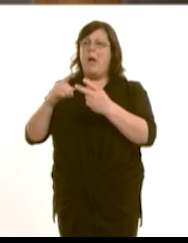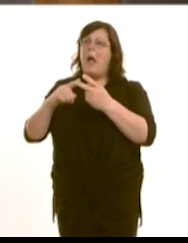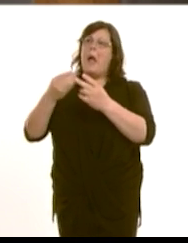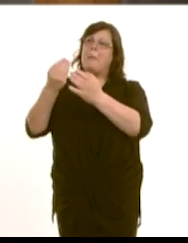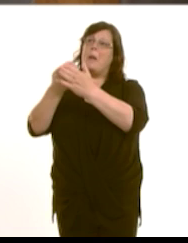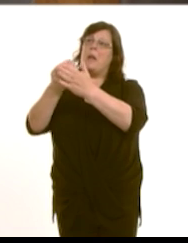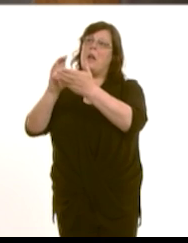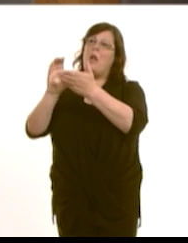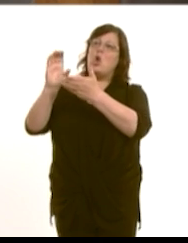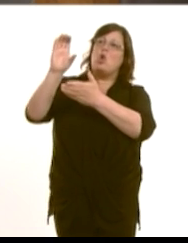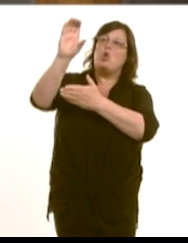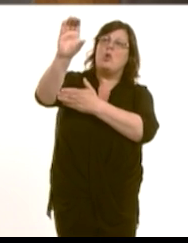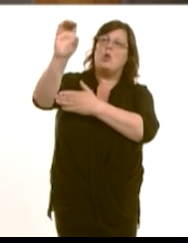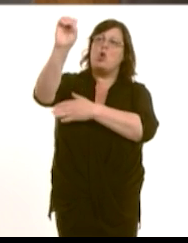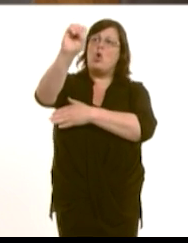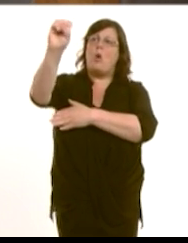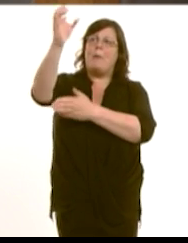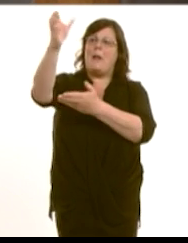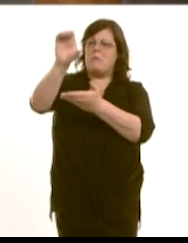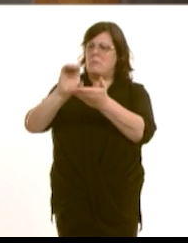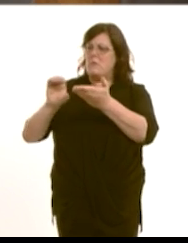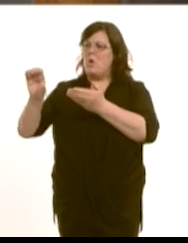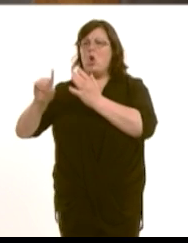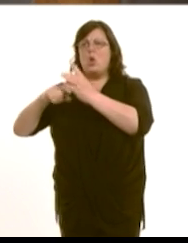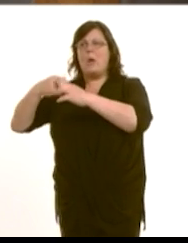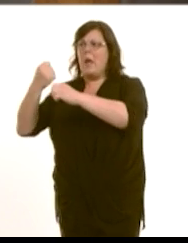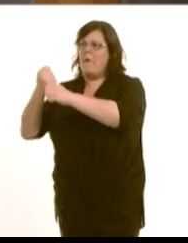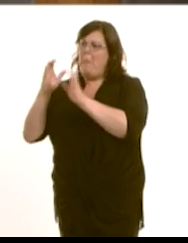funding should be made up by the UK Government in accordance with that promise given, not,